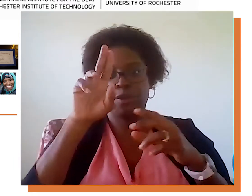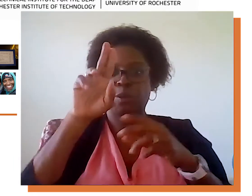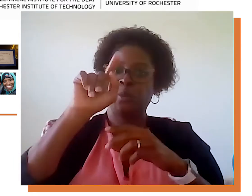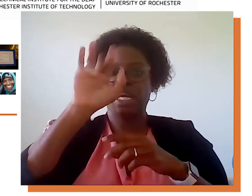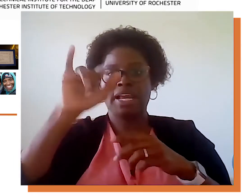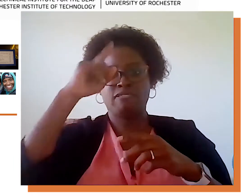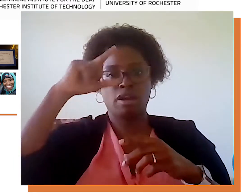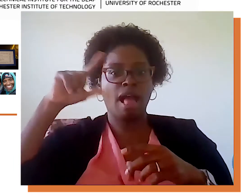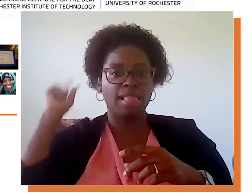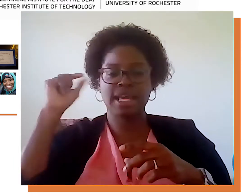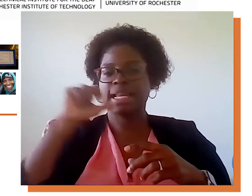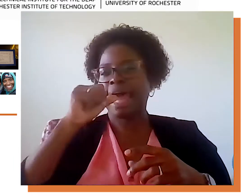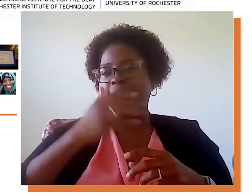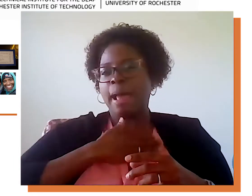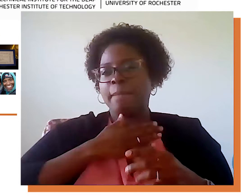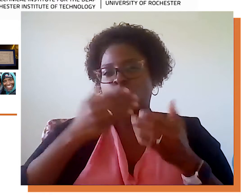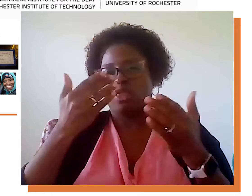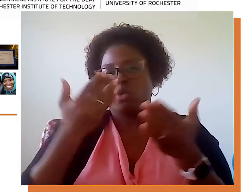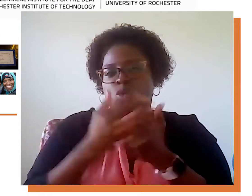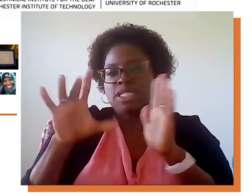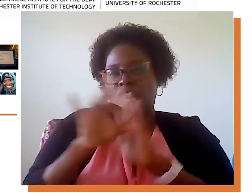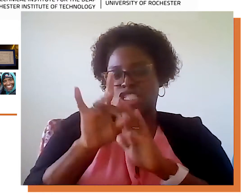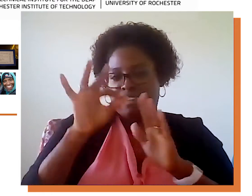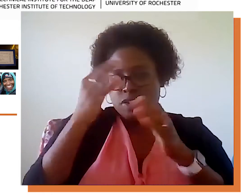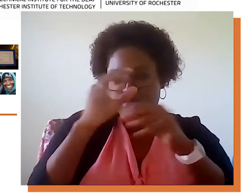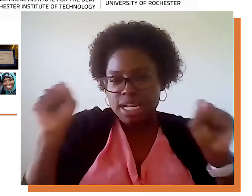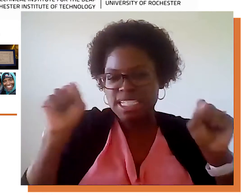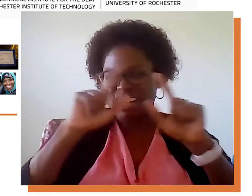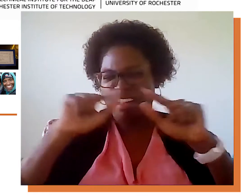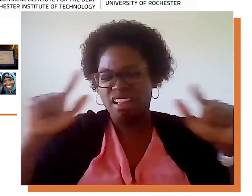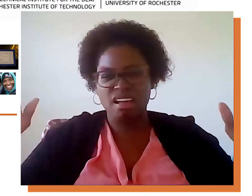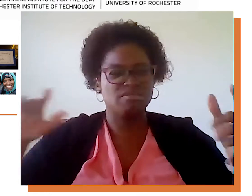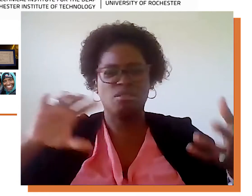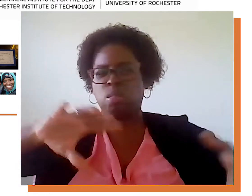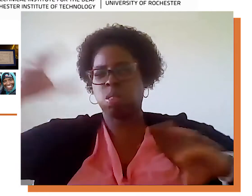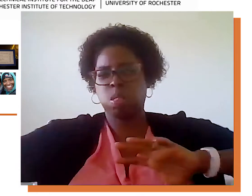at Gallaudet University 2006 called Unity for Gallaudet.